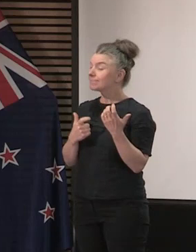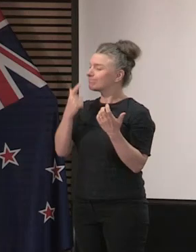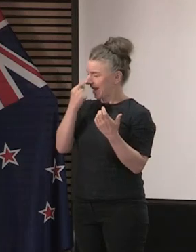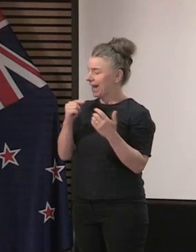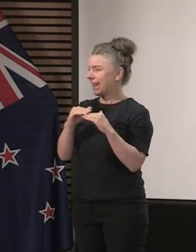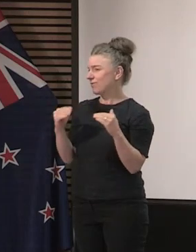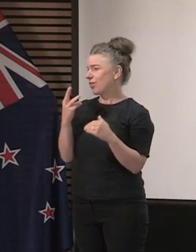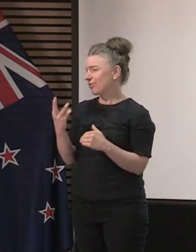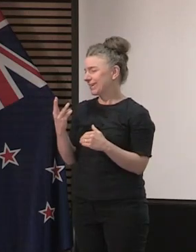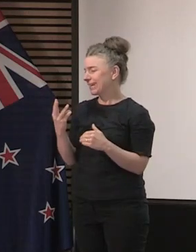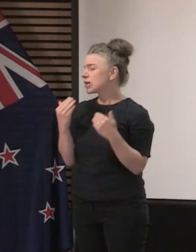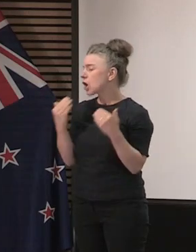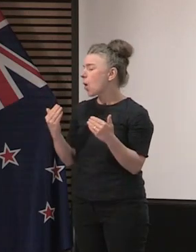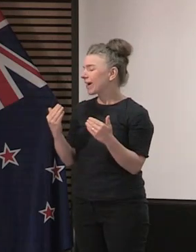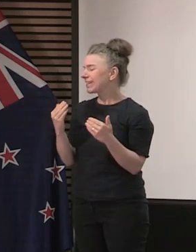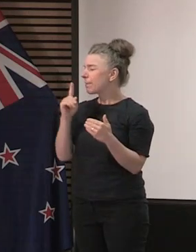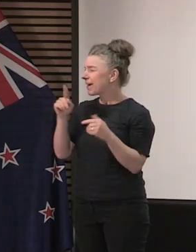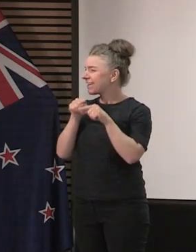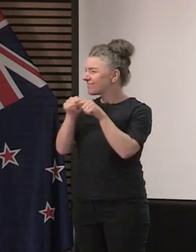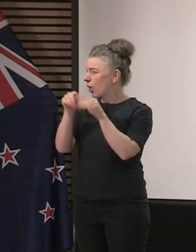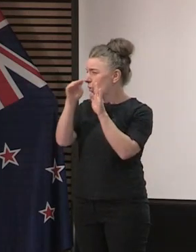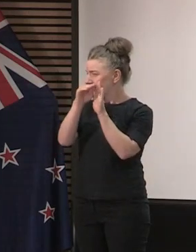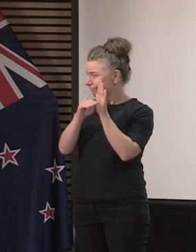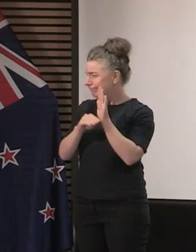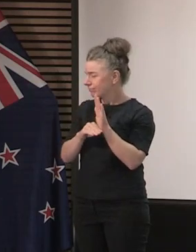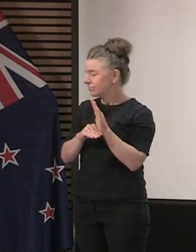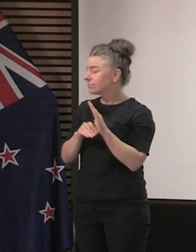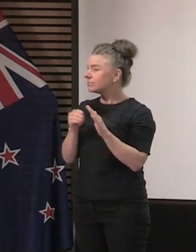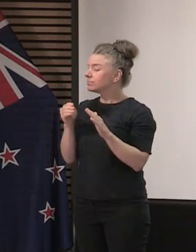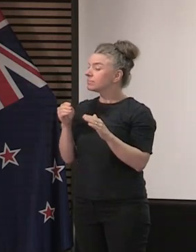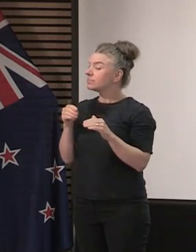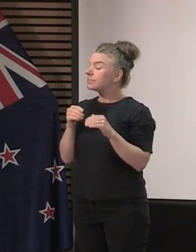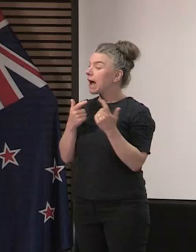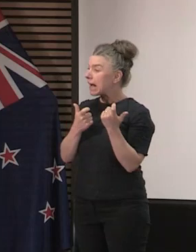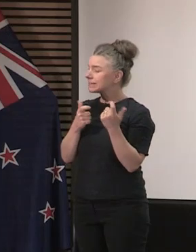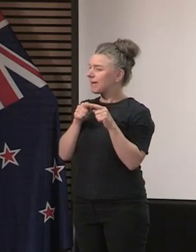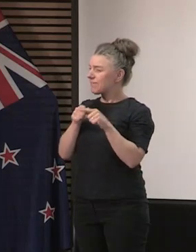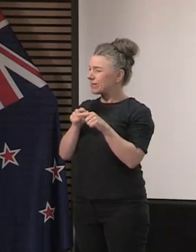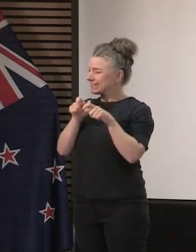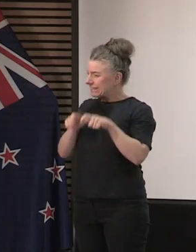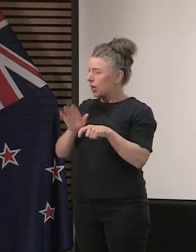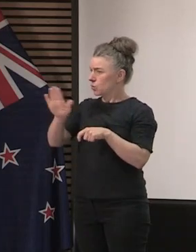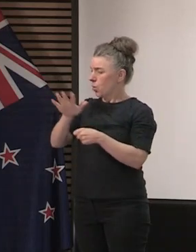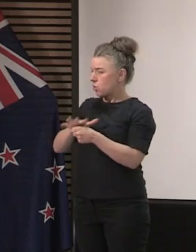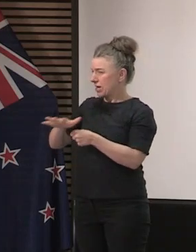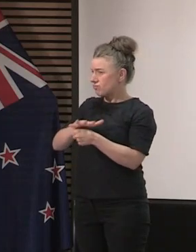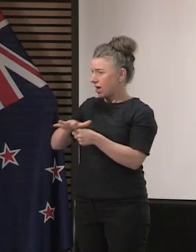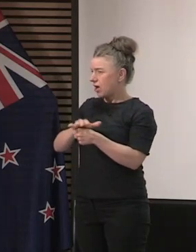that essential have now been made for this activity Alert Level 3. Hunting can go ahead